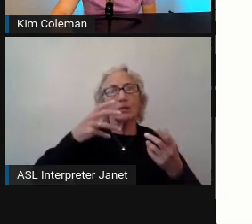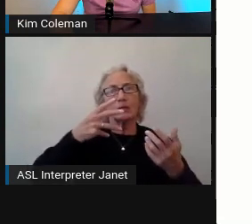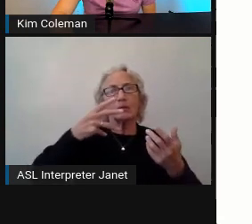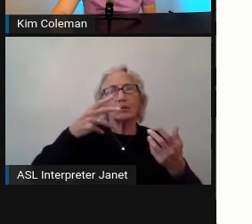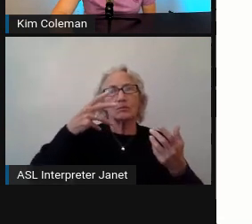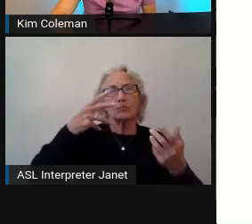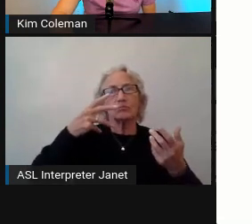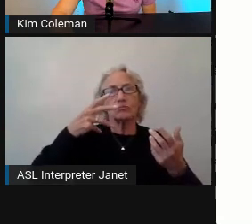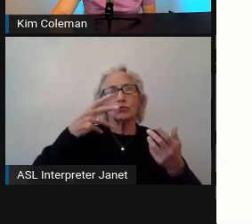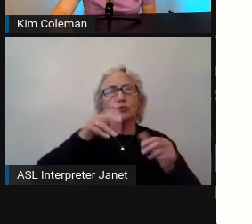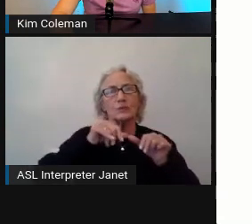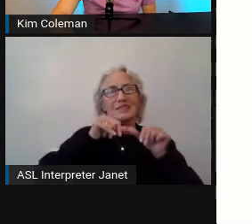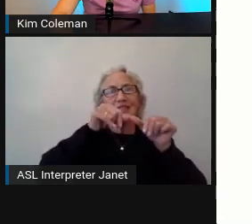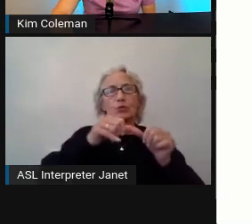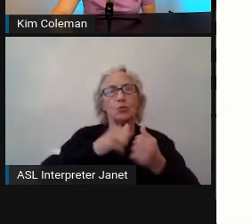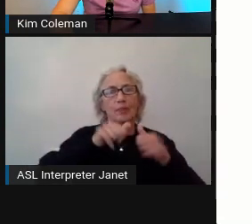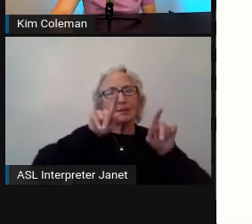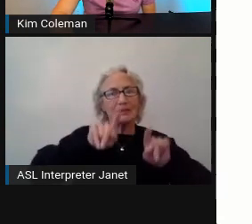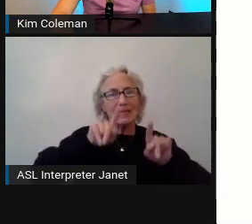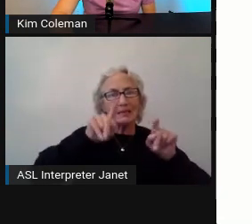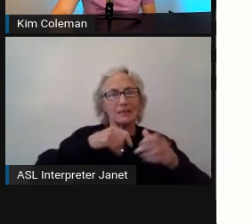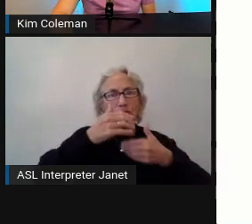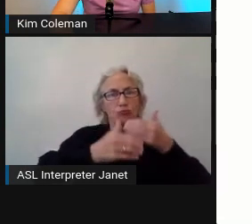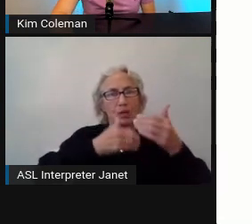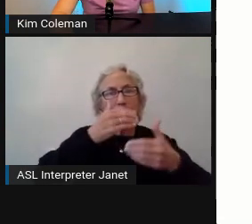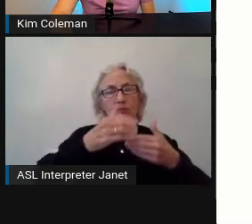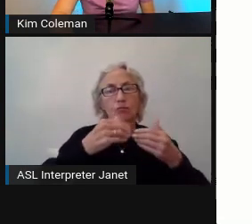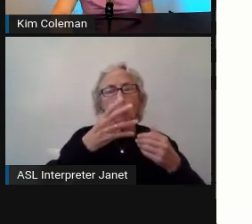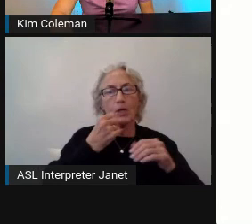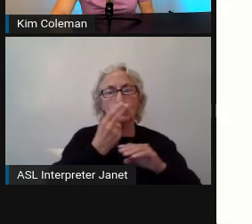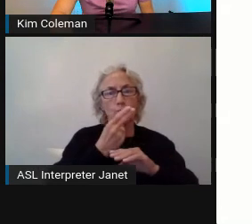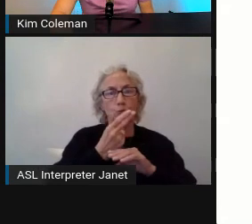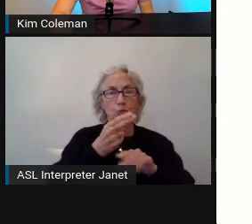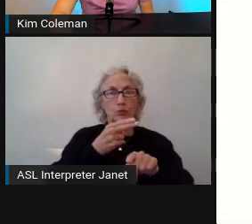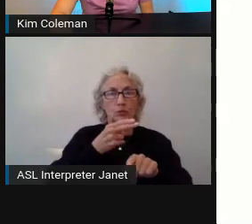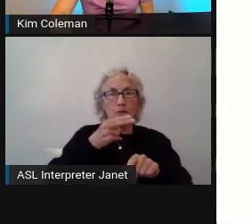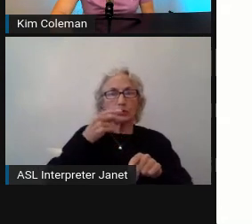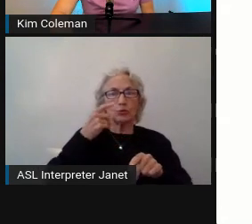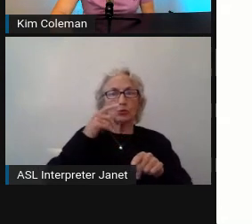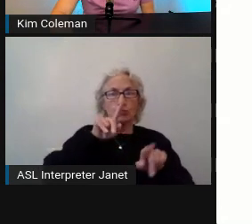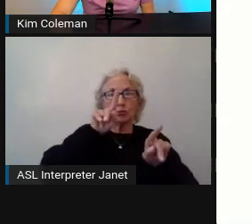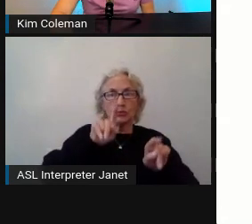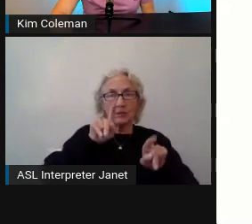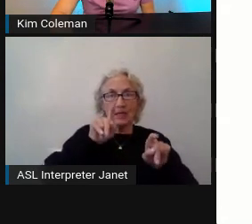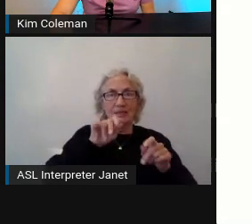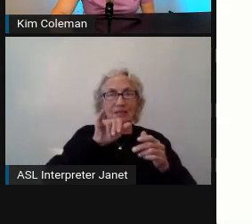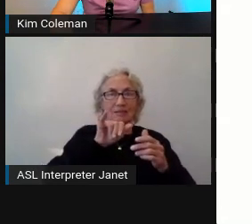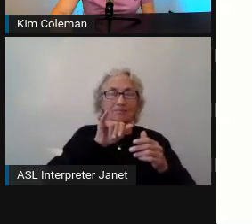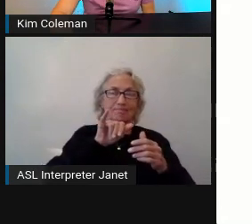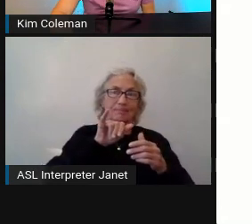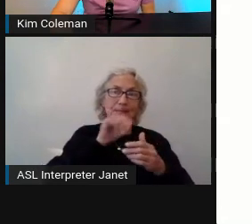We could use Joally to test the extensions and the result